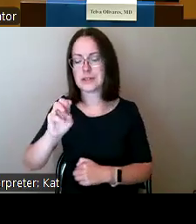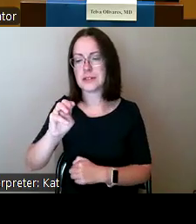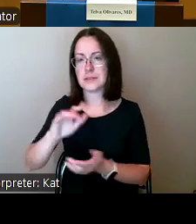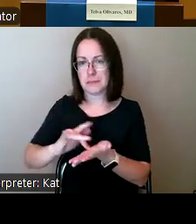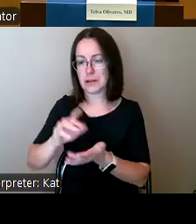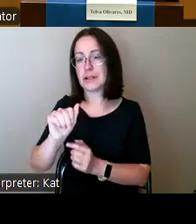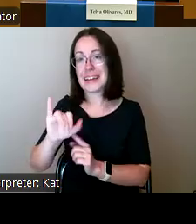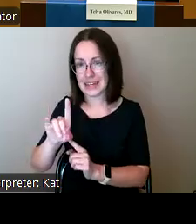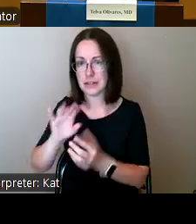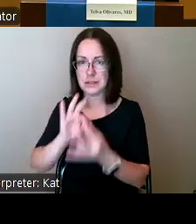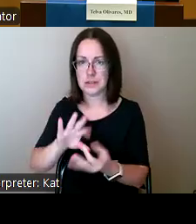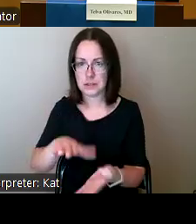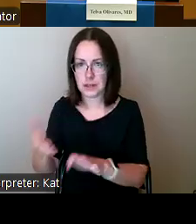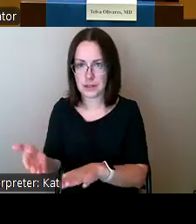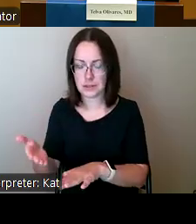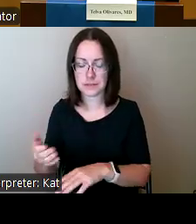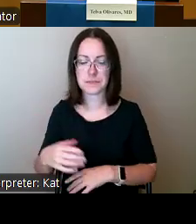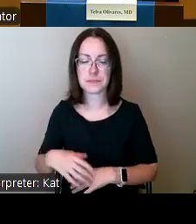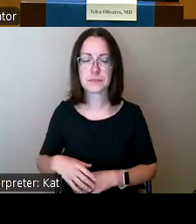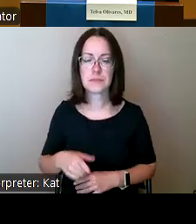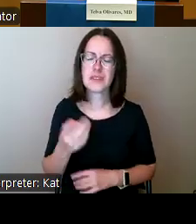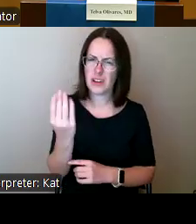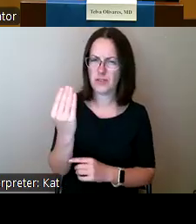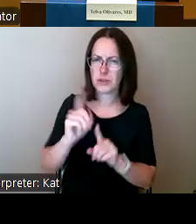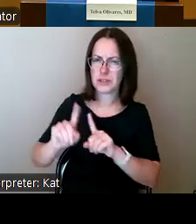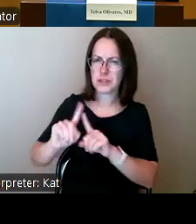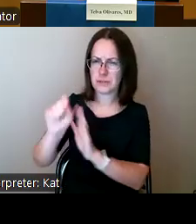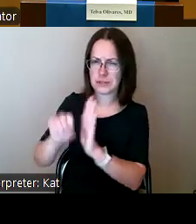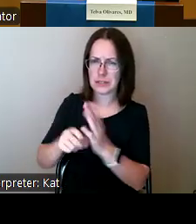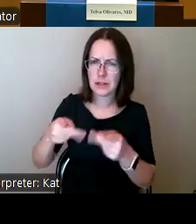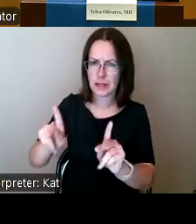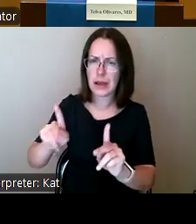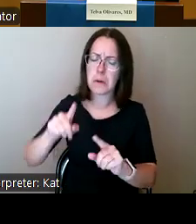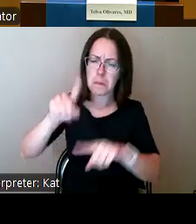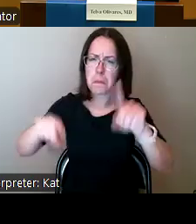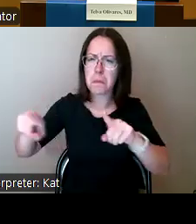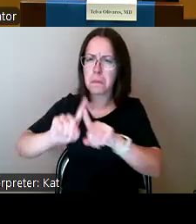one of the 14 jurisdictions, even though there are differences between them, they all are unanimous